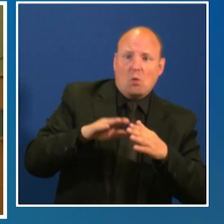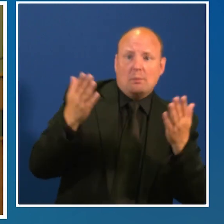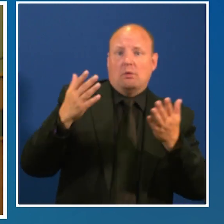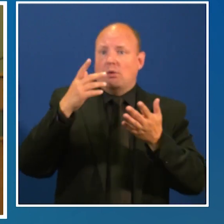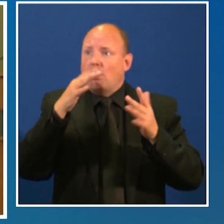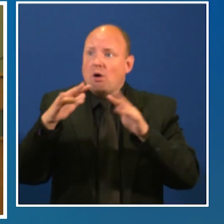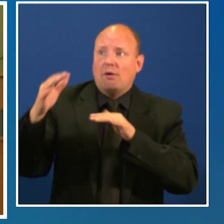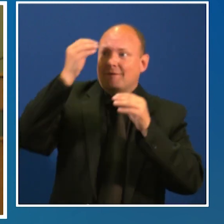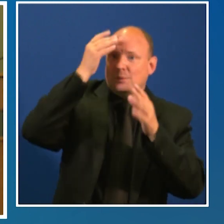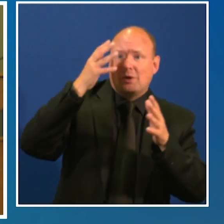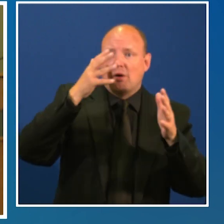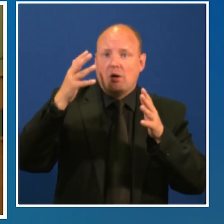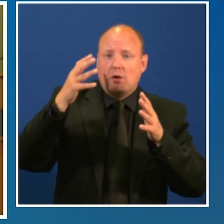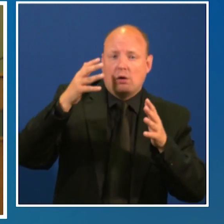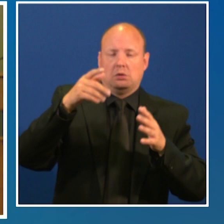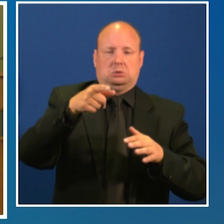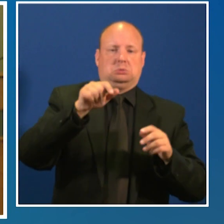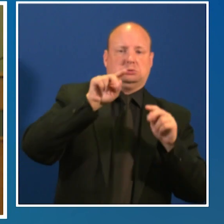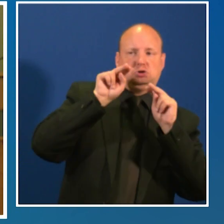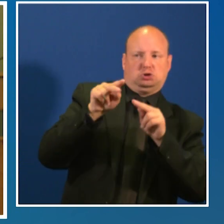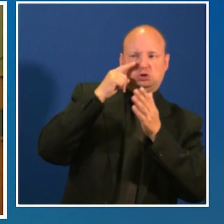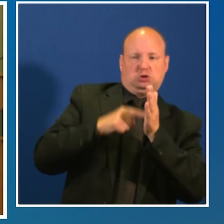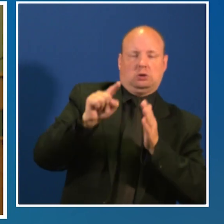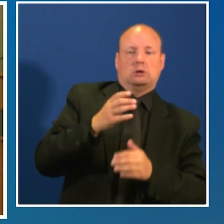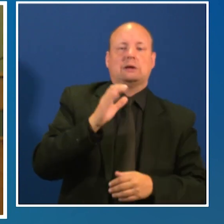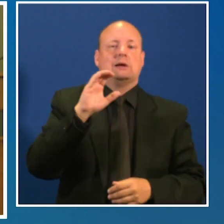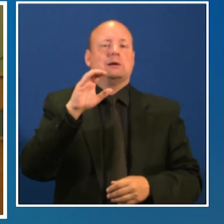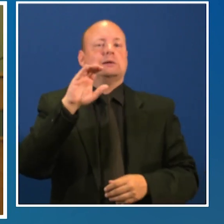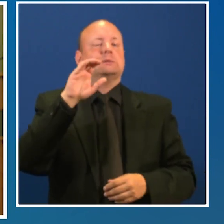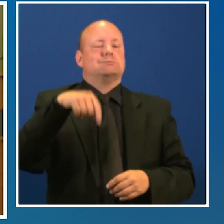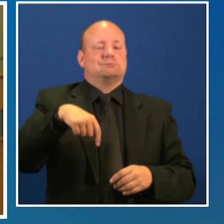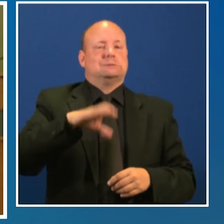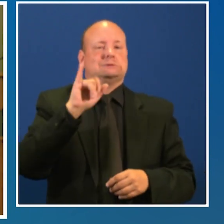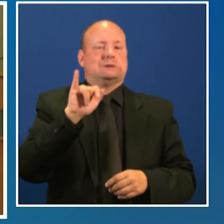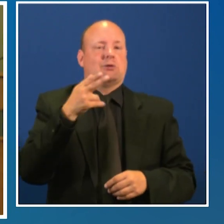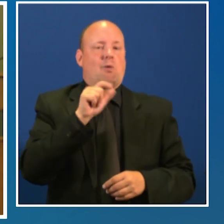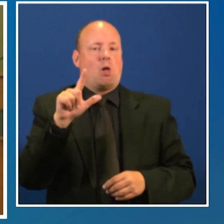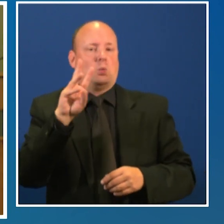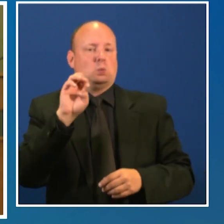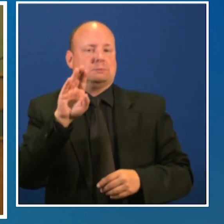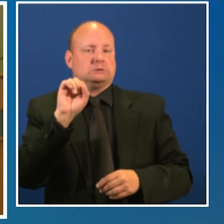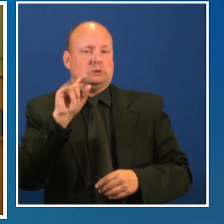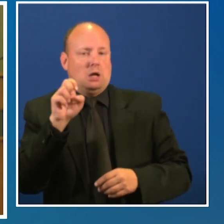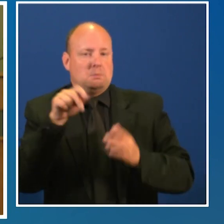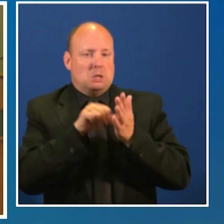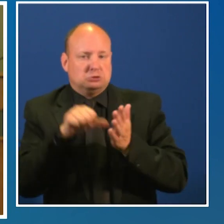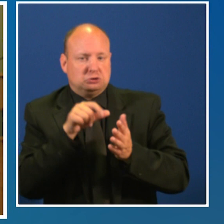The City's Parks and Recreation Department is also continuing to ramp up services and capacity. If you're looking to get back